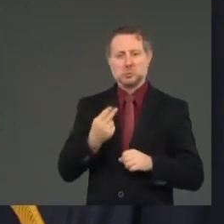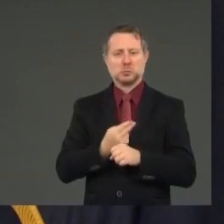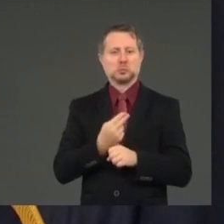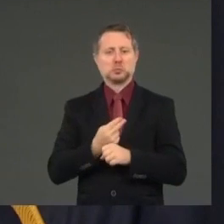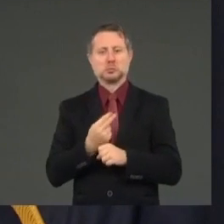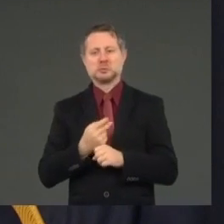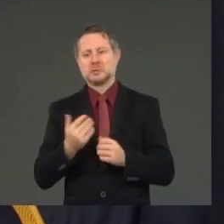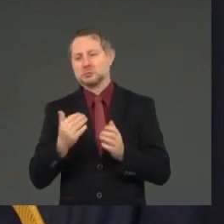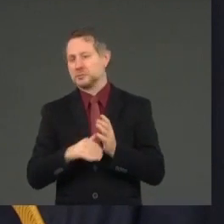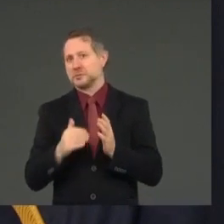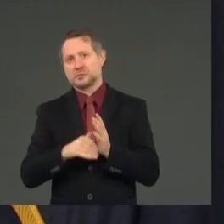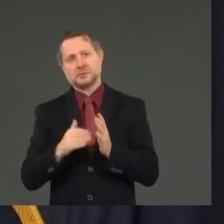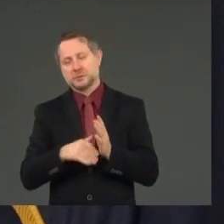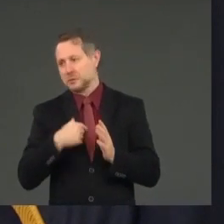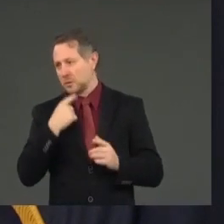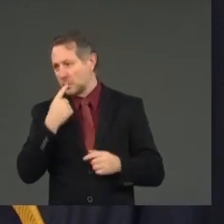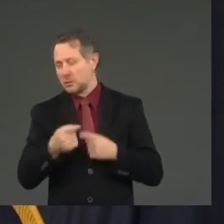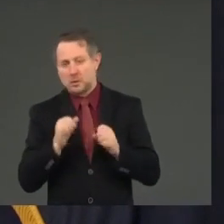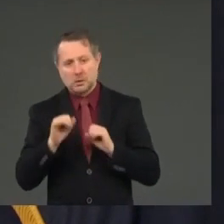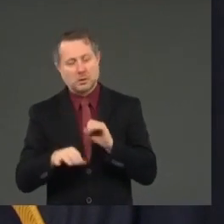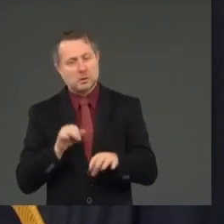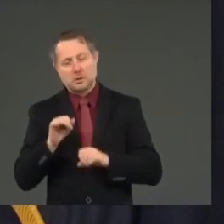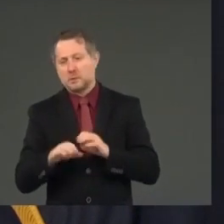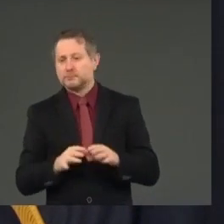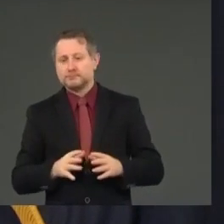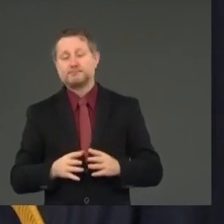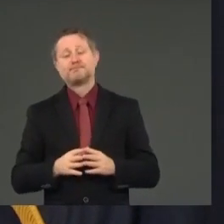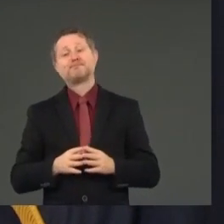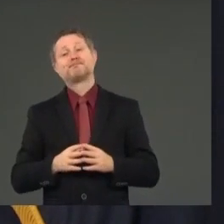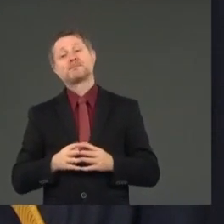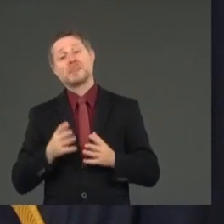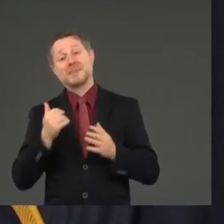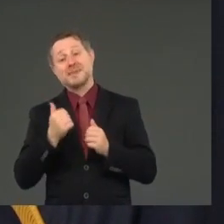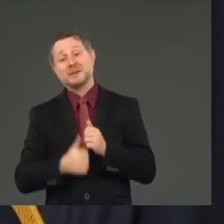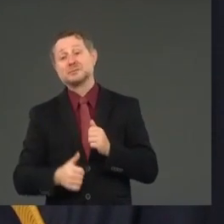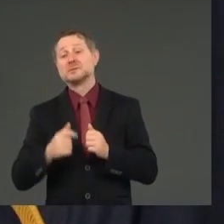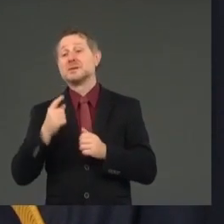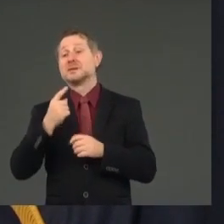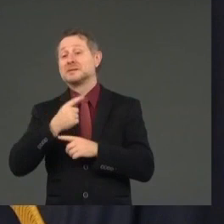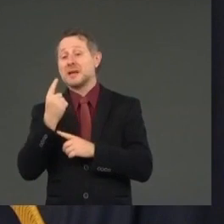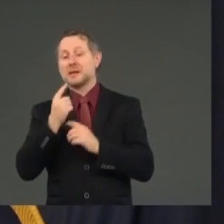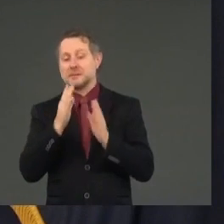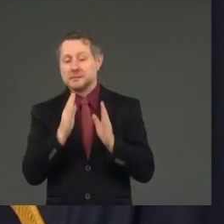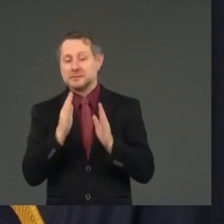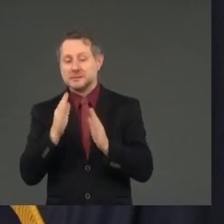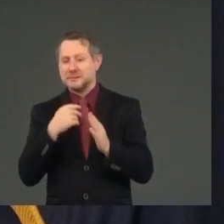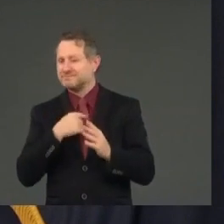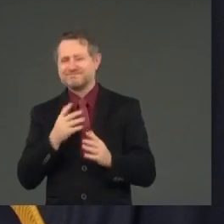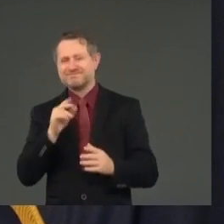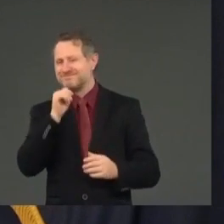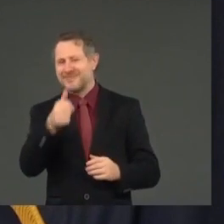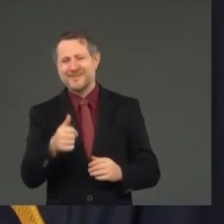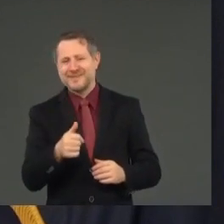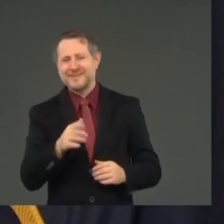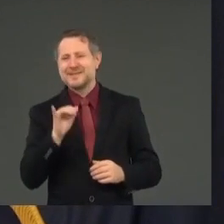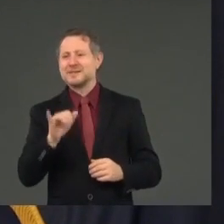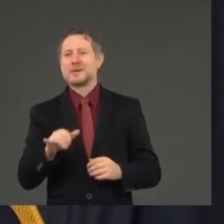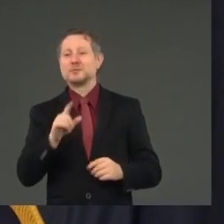DEVIATION EVERY DAY, RIGHT? THAT'S WHY -- I HATE TO REPEAT